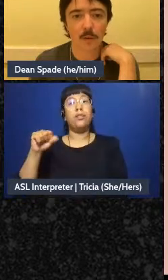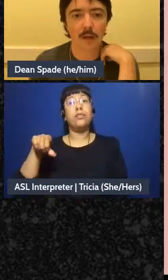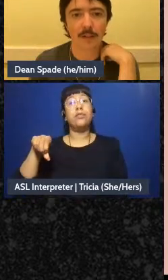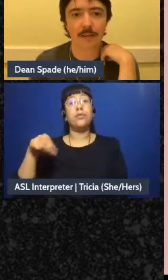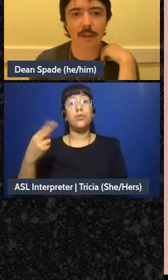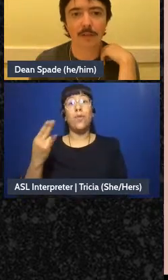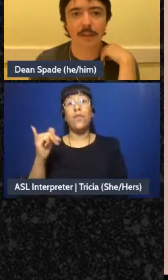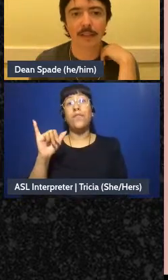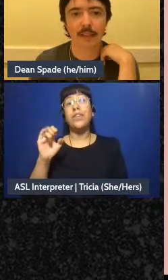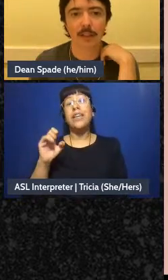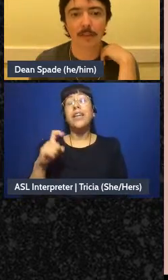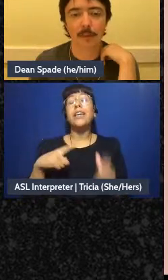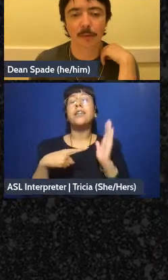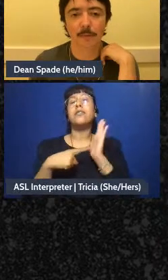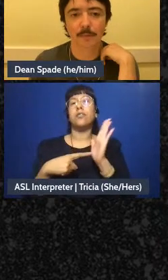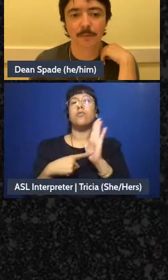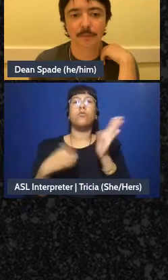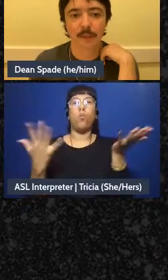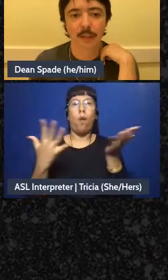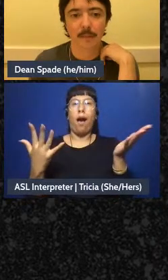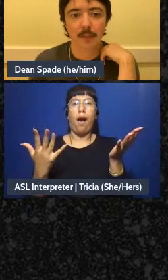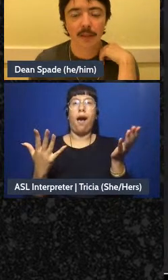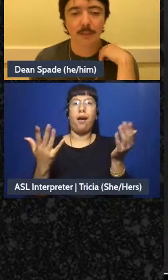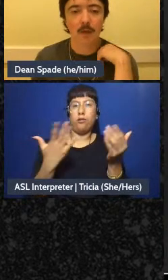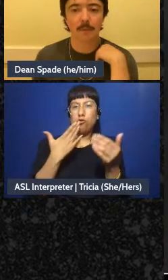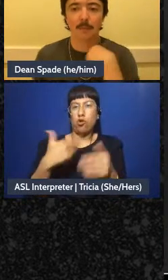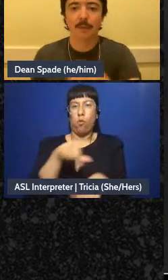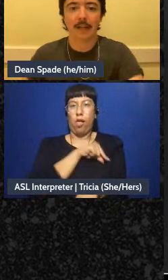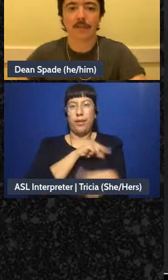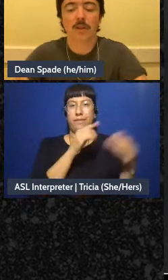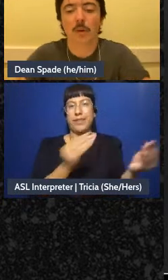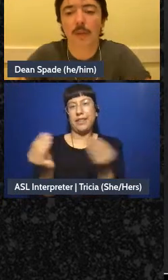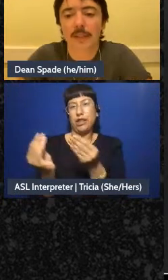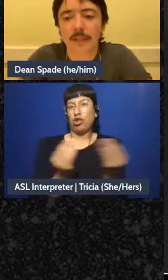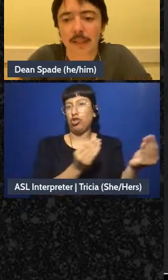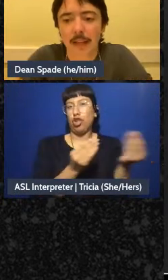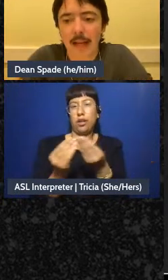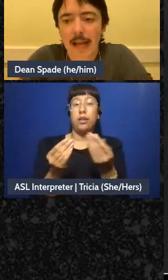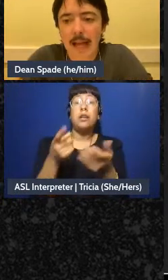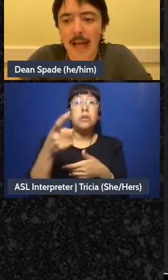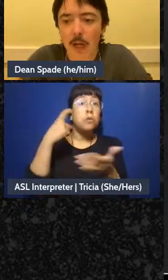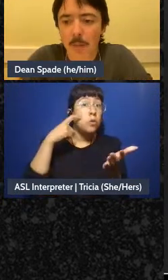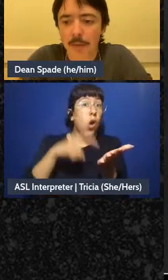Quality Of a Good Facilitation poll, curious what people have noticed helps